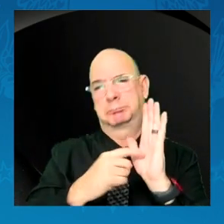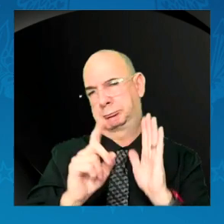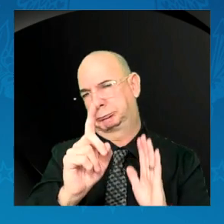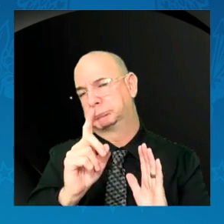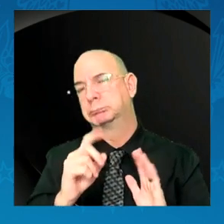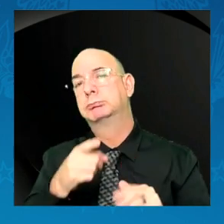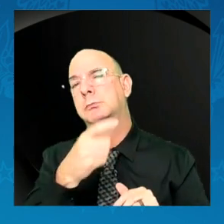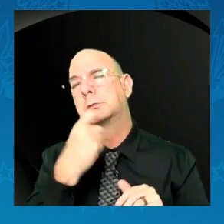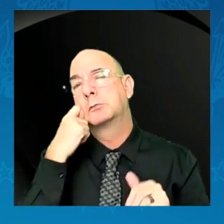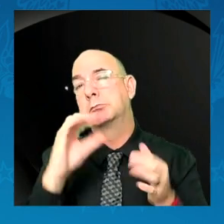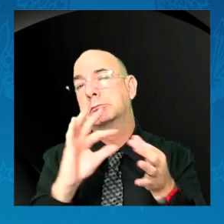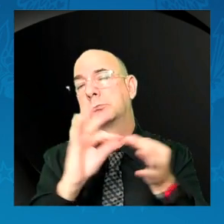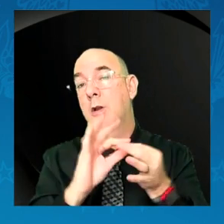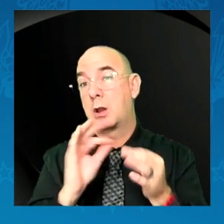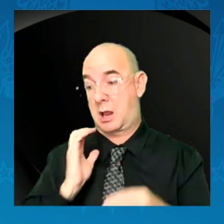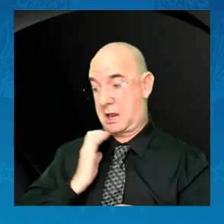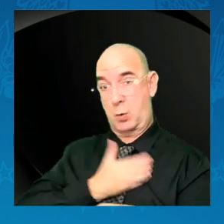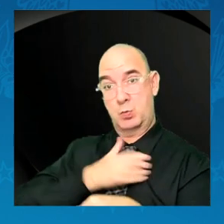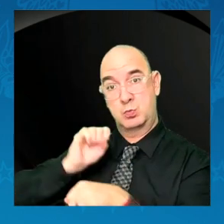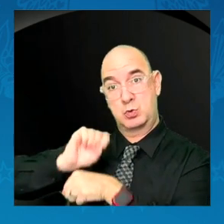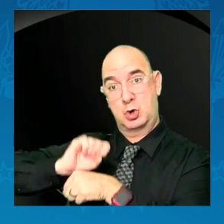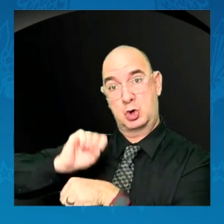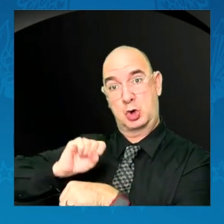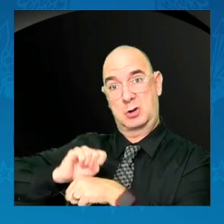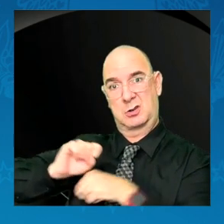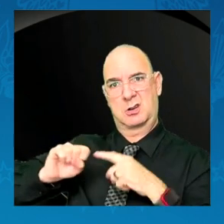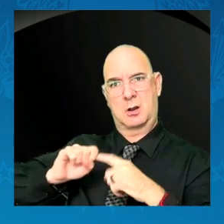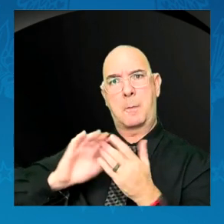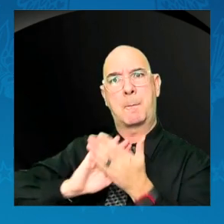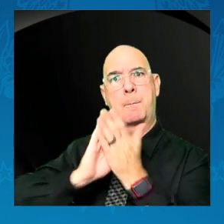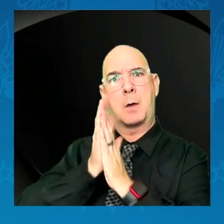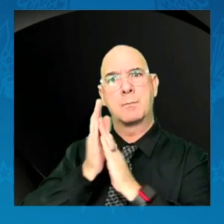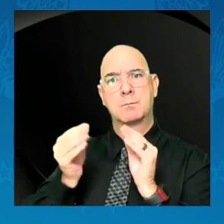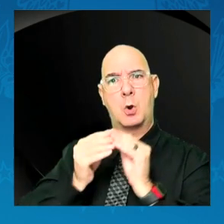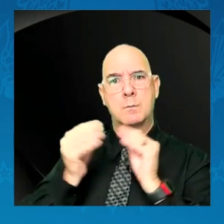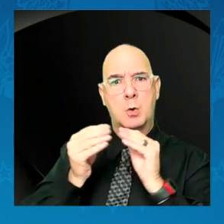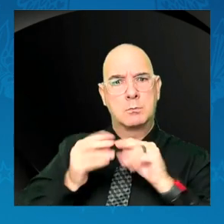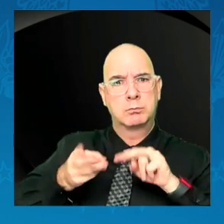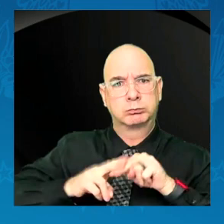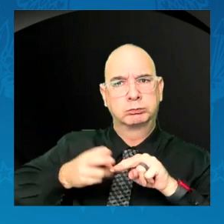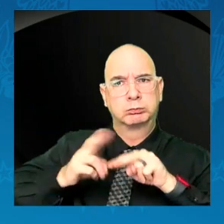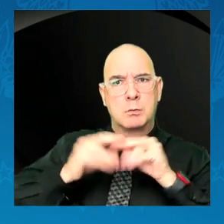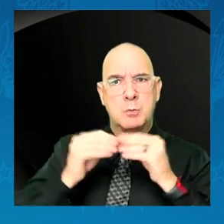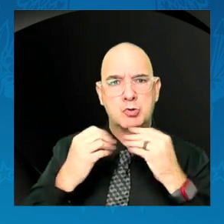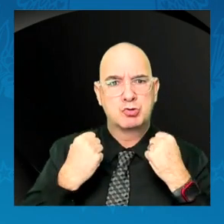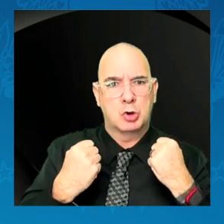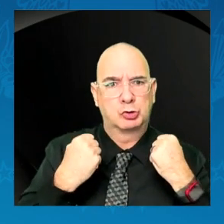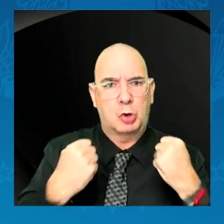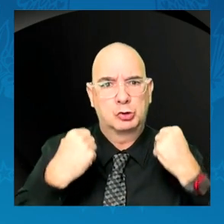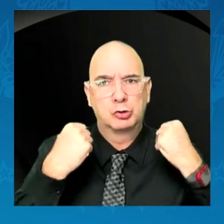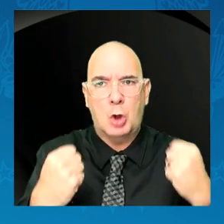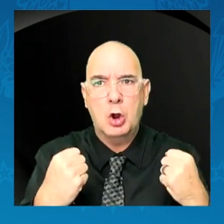which will only intensify as we work to support essentially the priorities framework that you mentioned